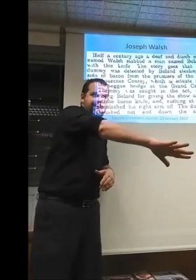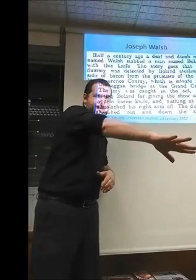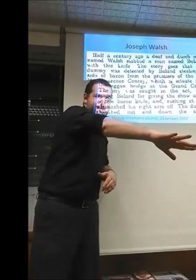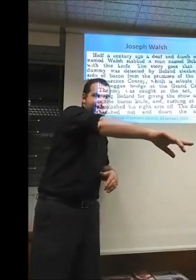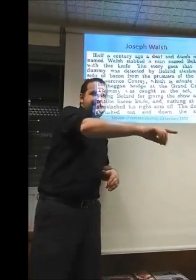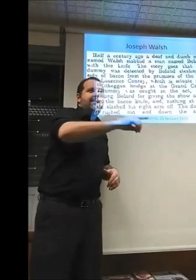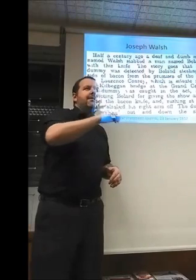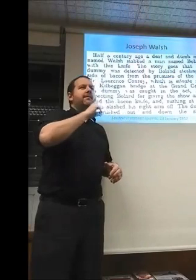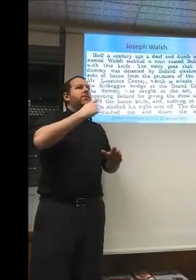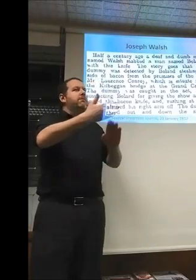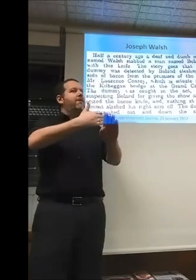so now what happened?